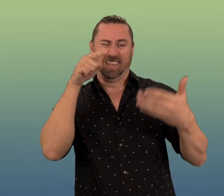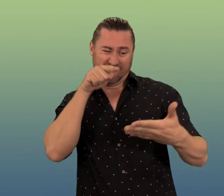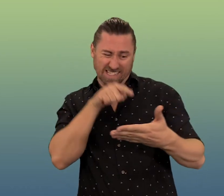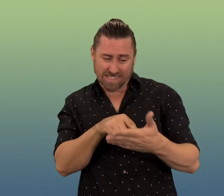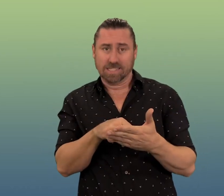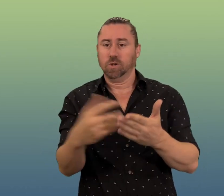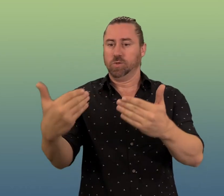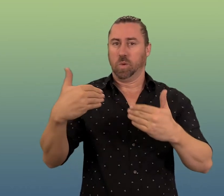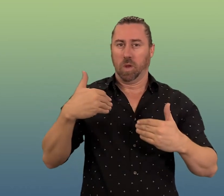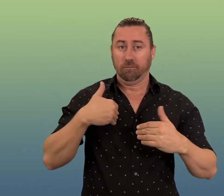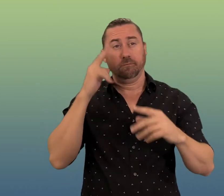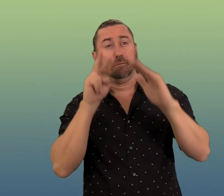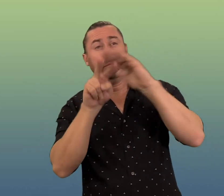to achieve our vision.